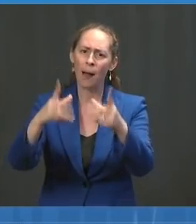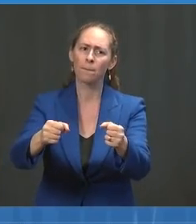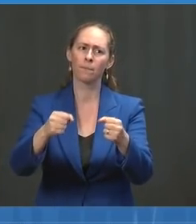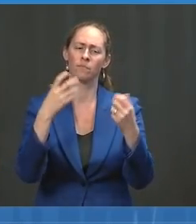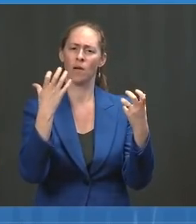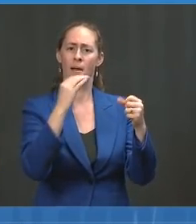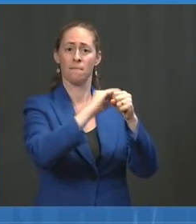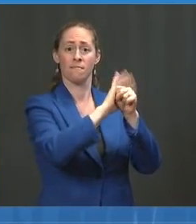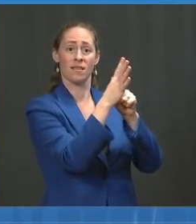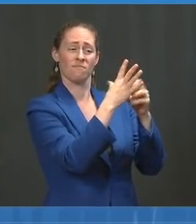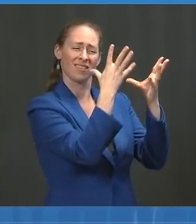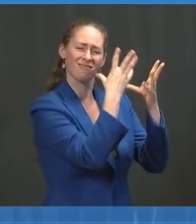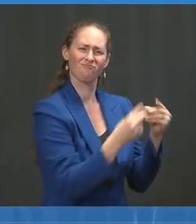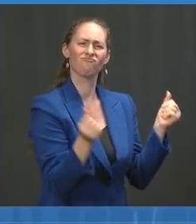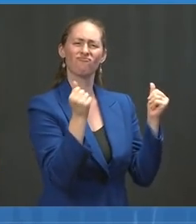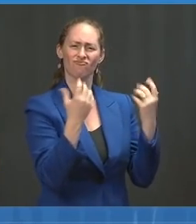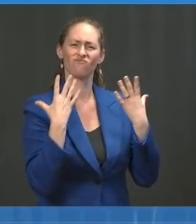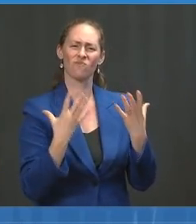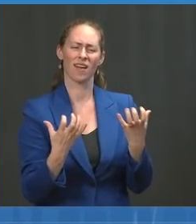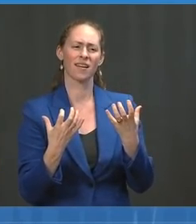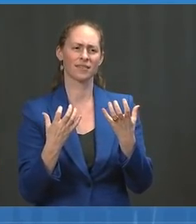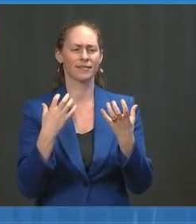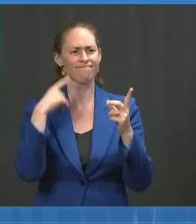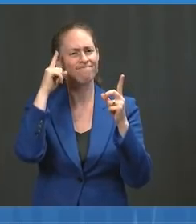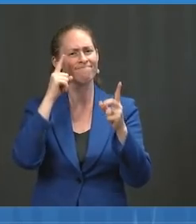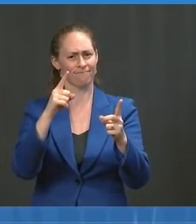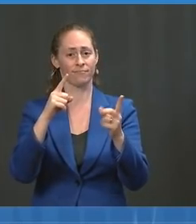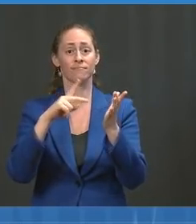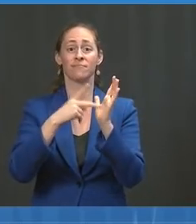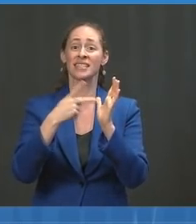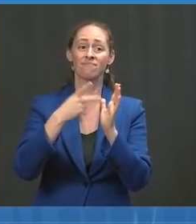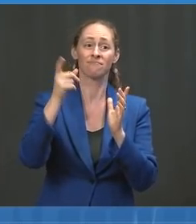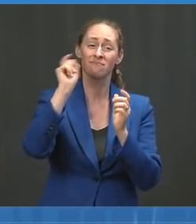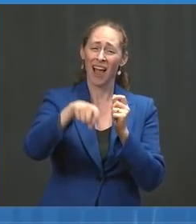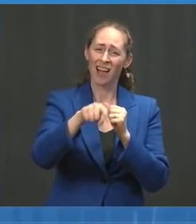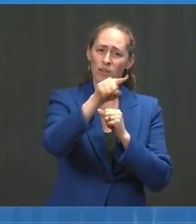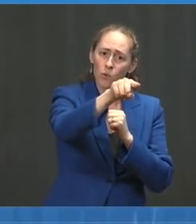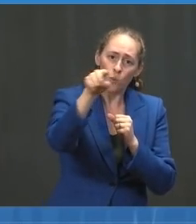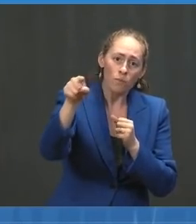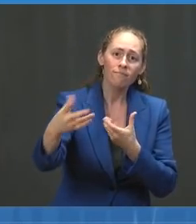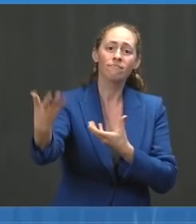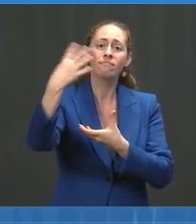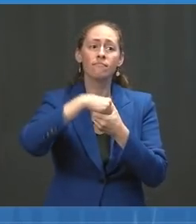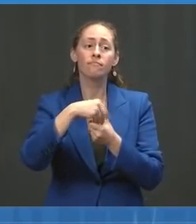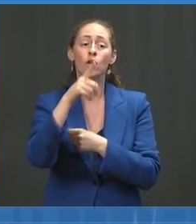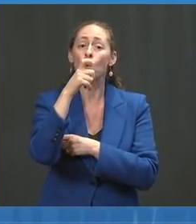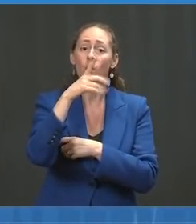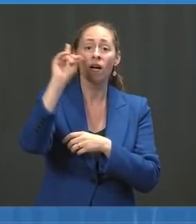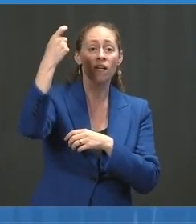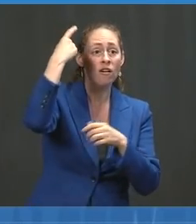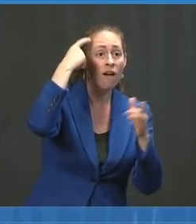And as we have said from the start, we need everyone -- governors, leaders of educational and healthcare institutions,